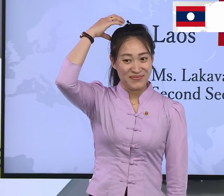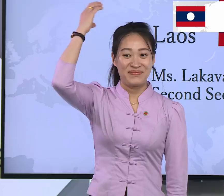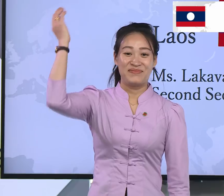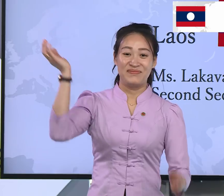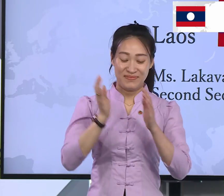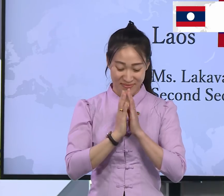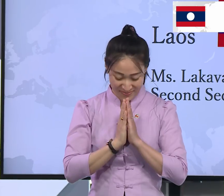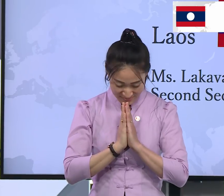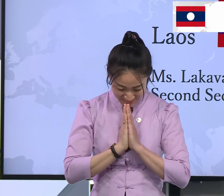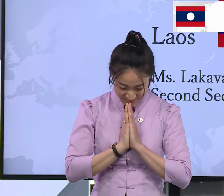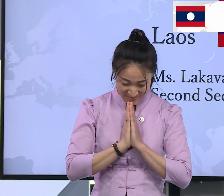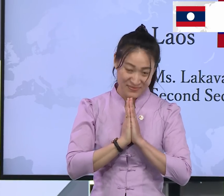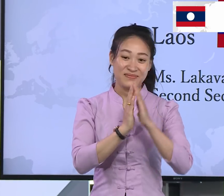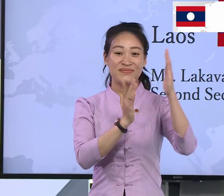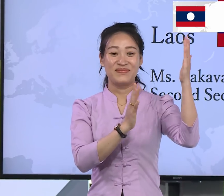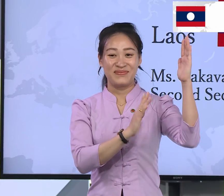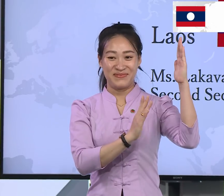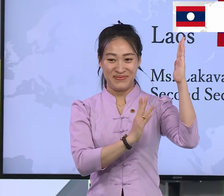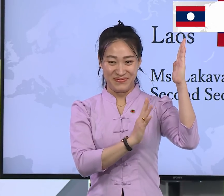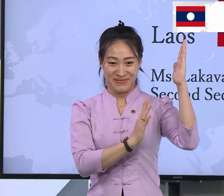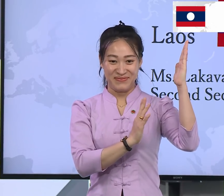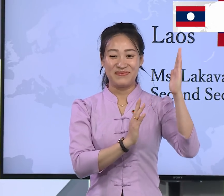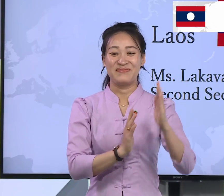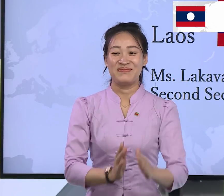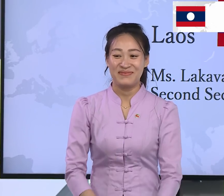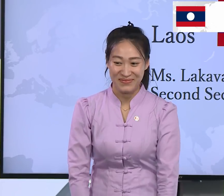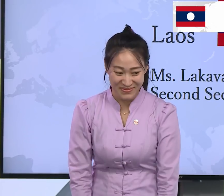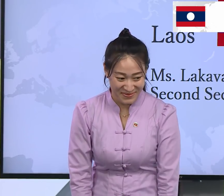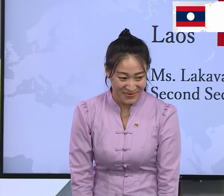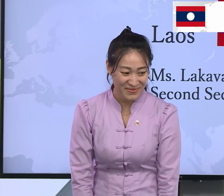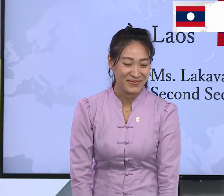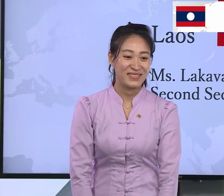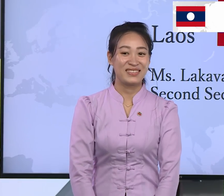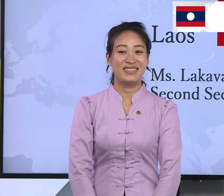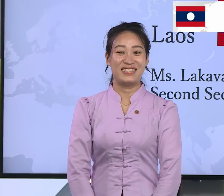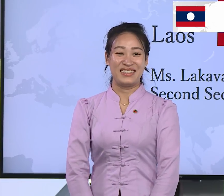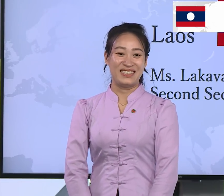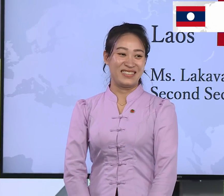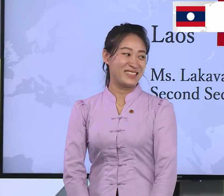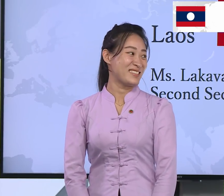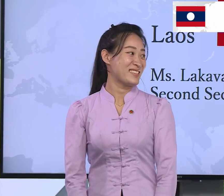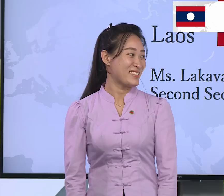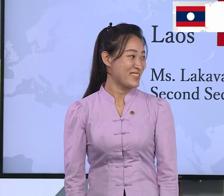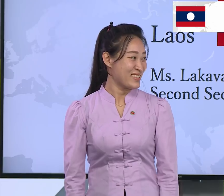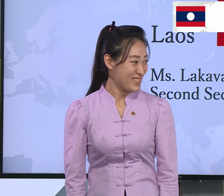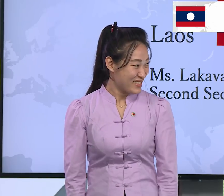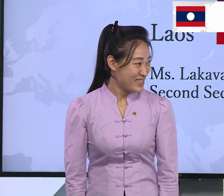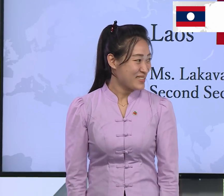Sign for the country India. And a sign for congratulations in Indian sign language.